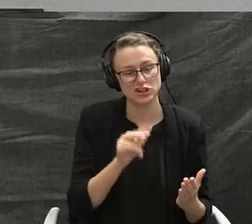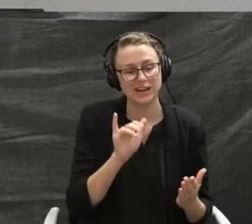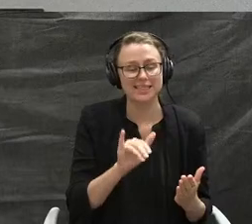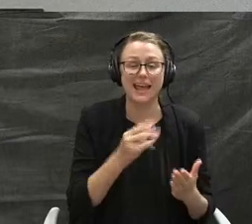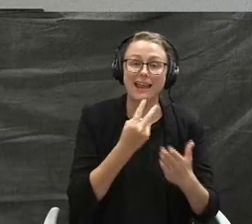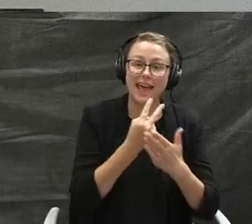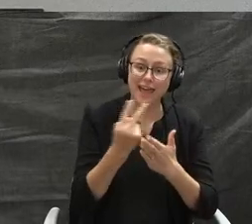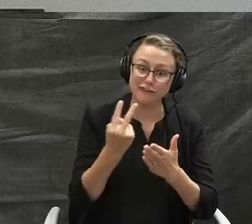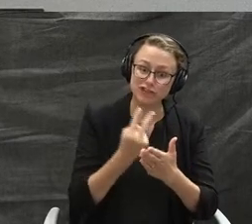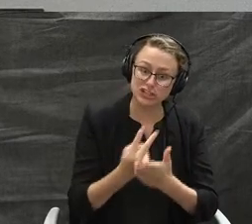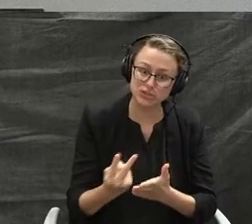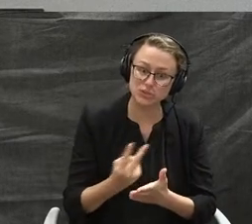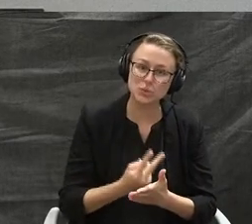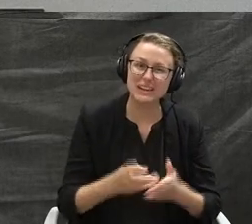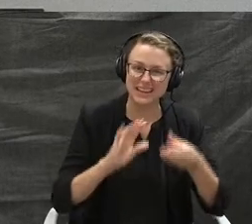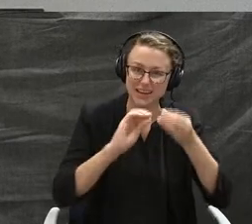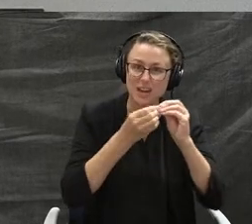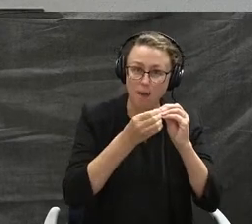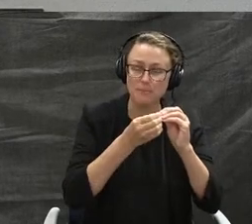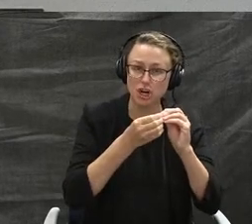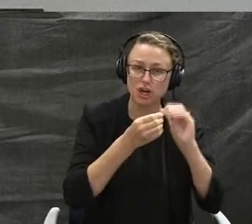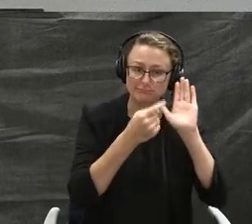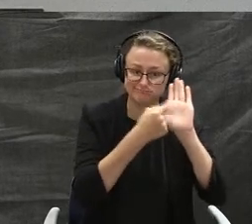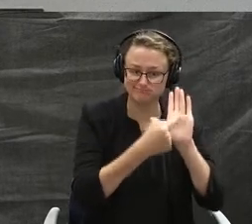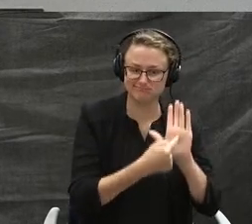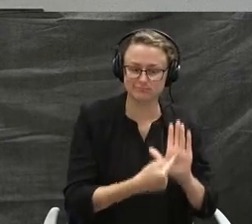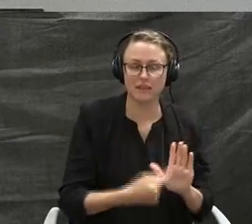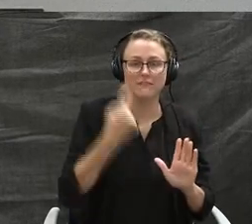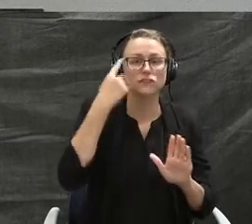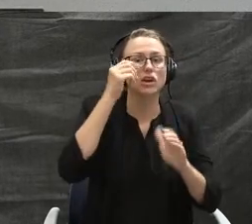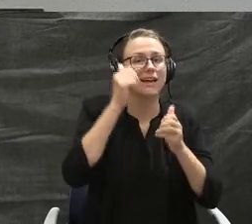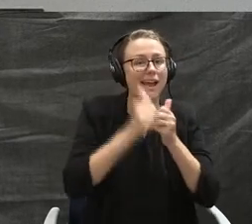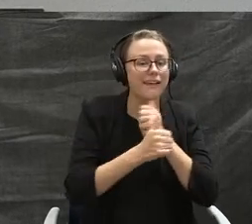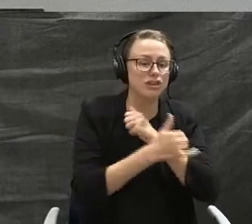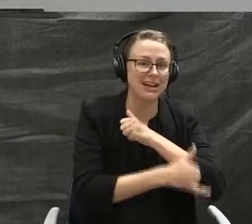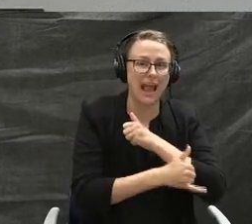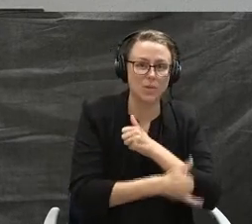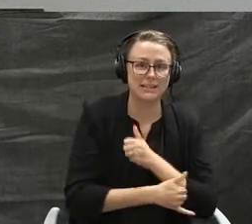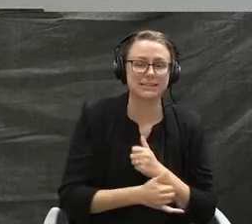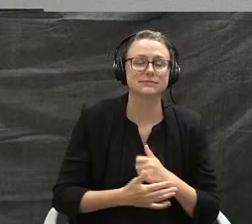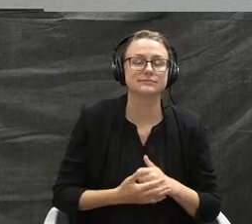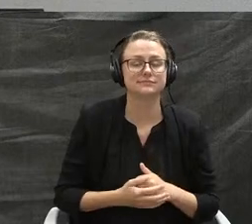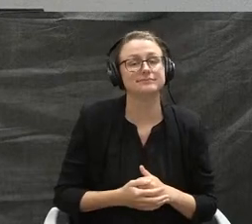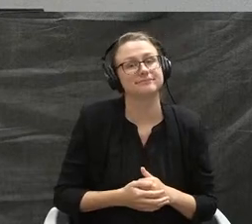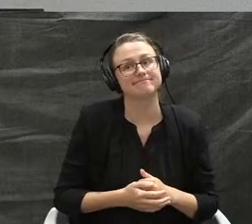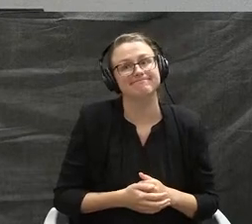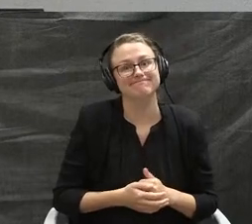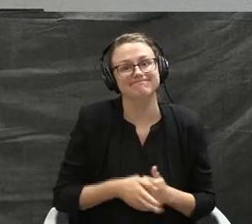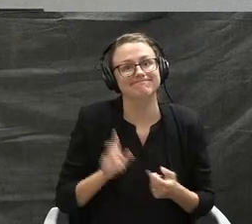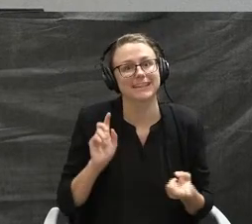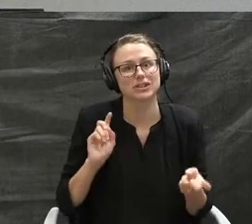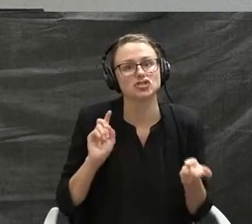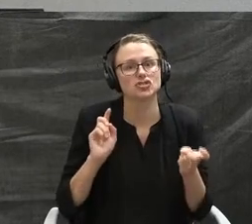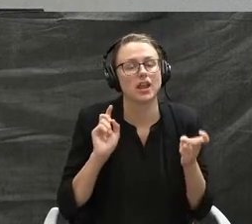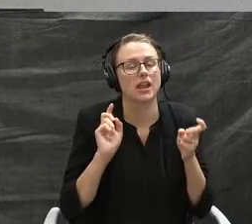every two week break down for every County. It's changing for each County and of course there